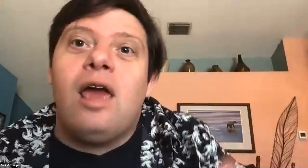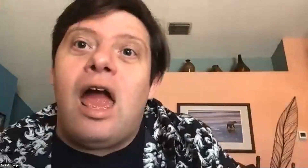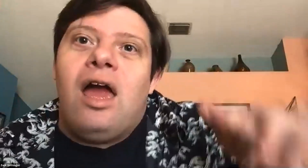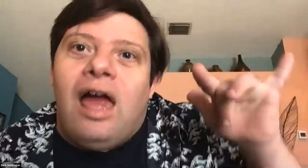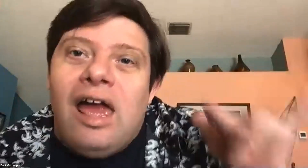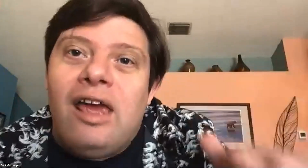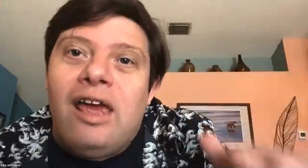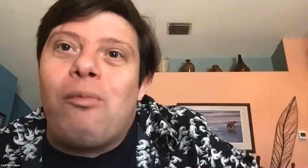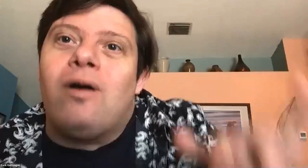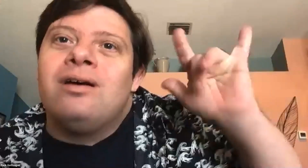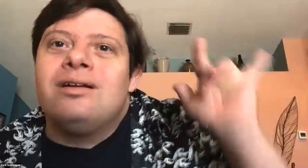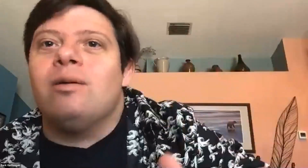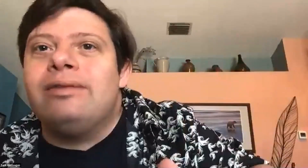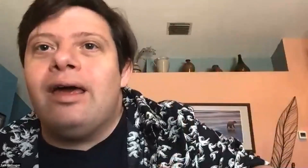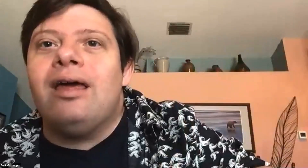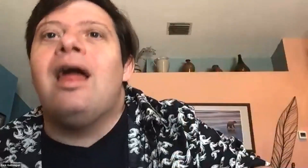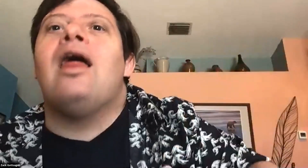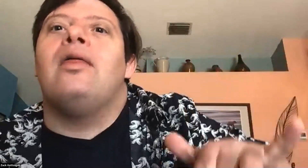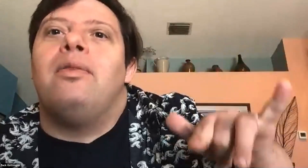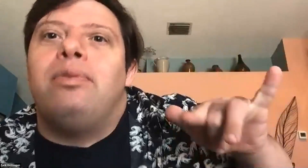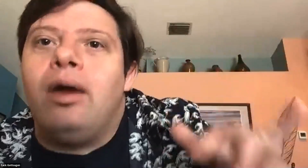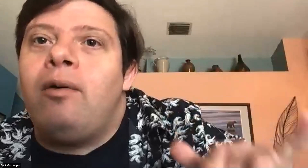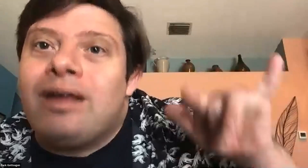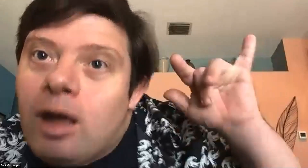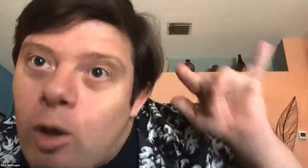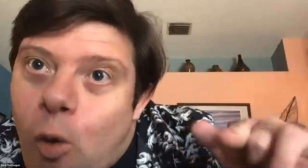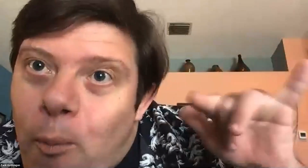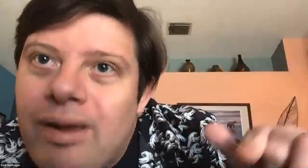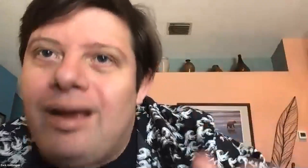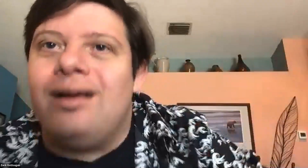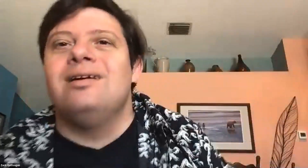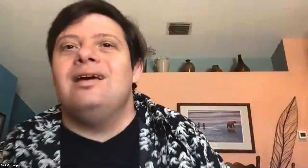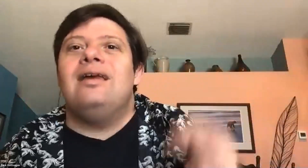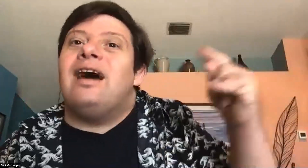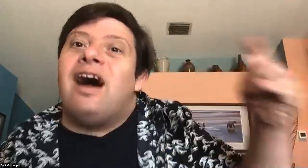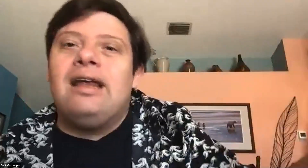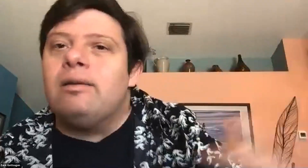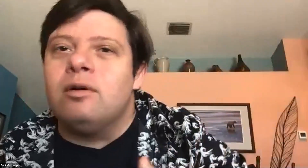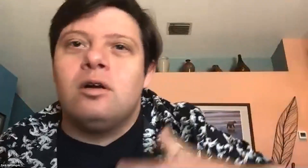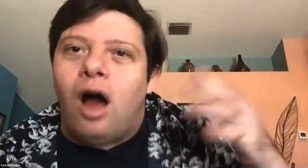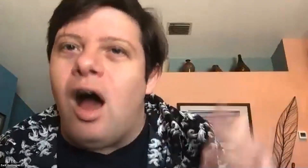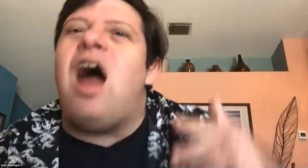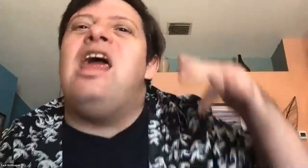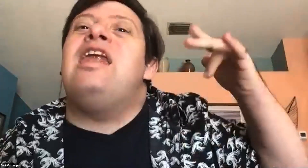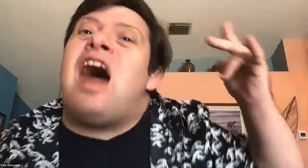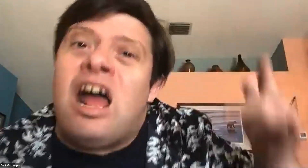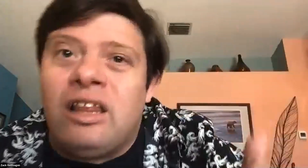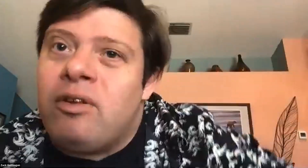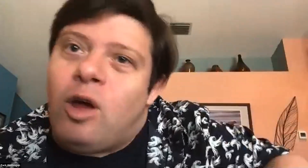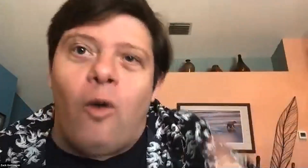a good time and do what you believe and follow your heart,